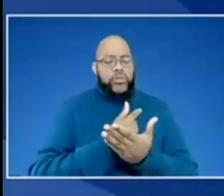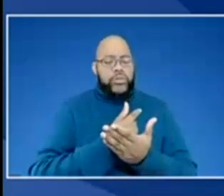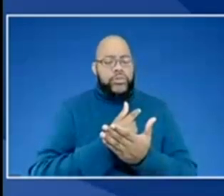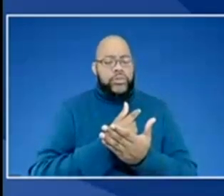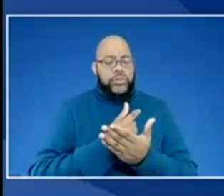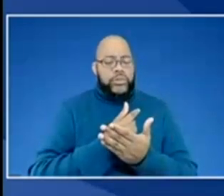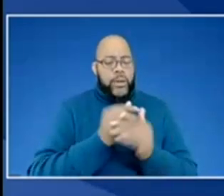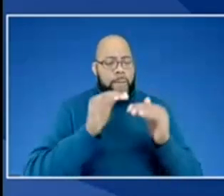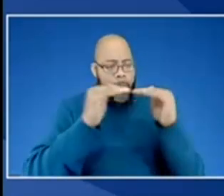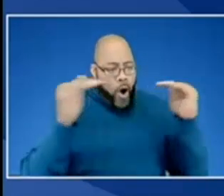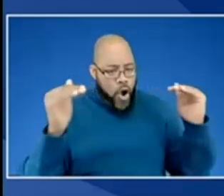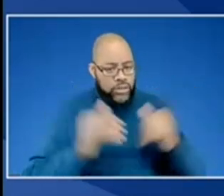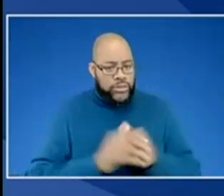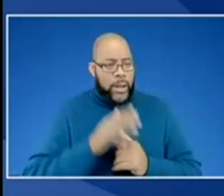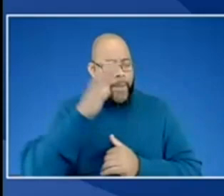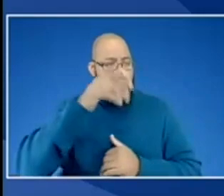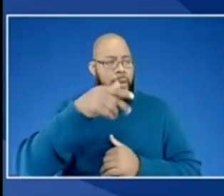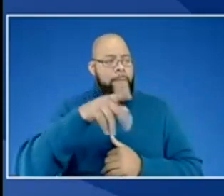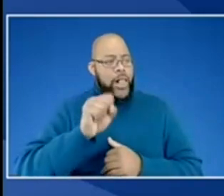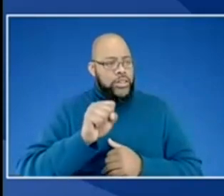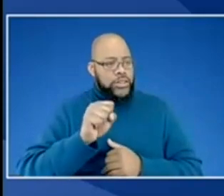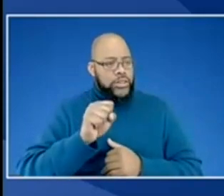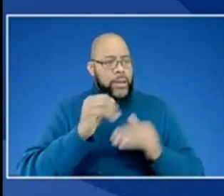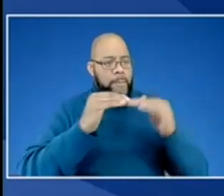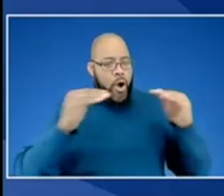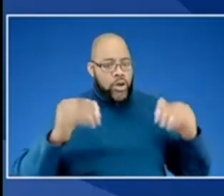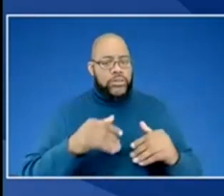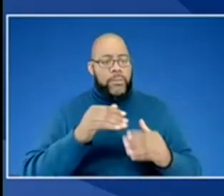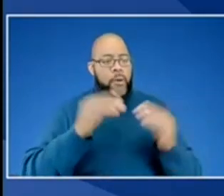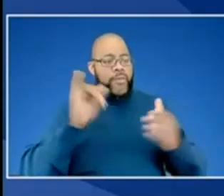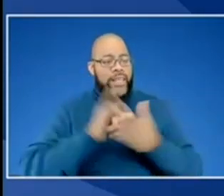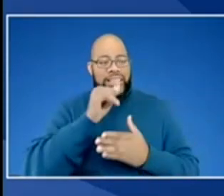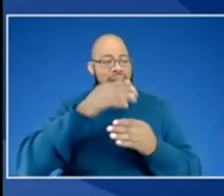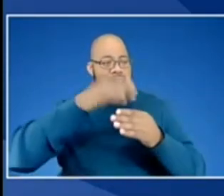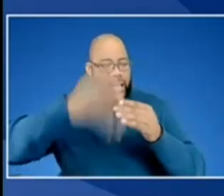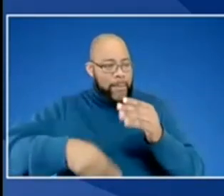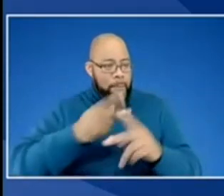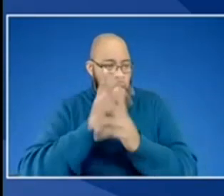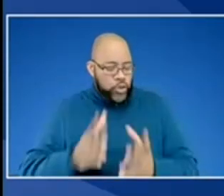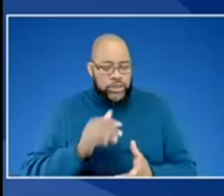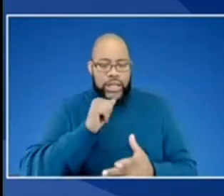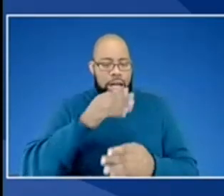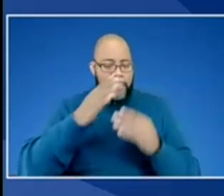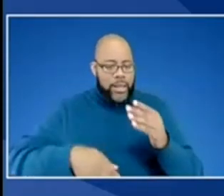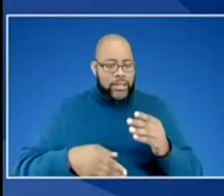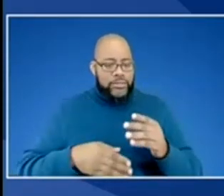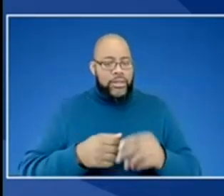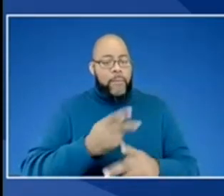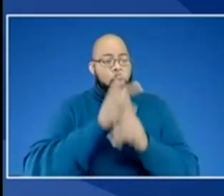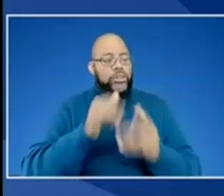Parent PLUS borrowers, borrowers who did not complete their program. Borrowers receiving public assistance,